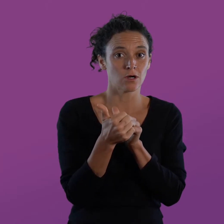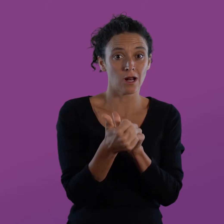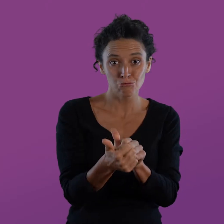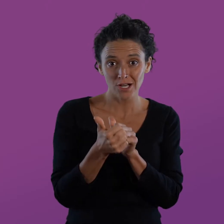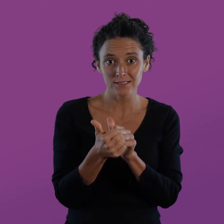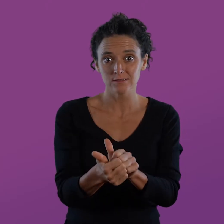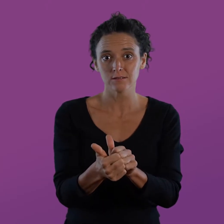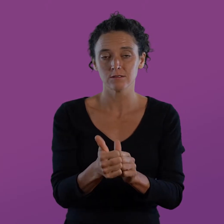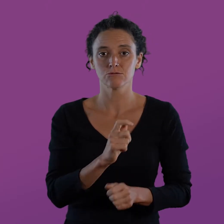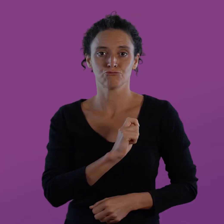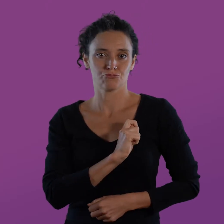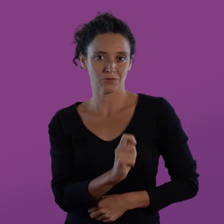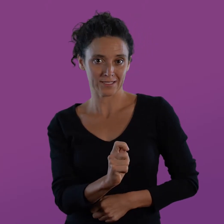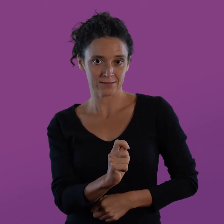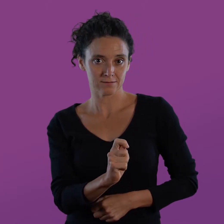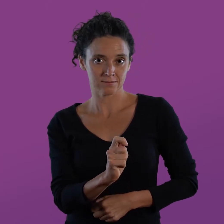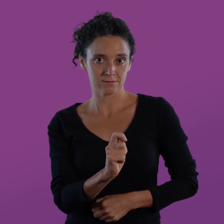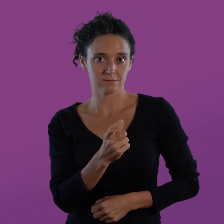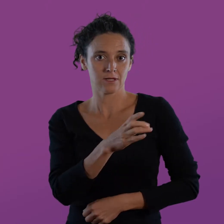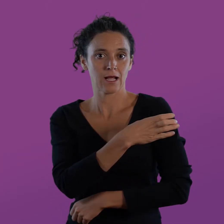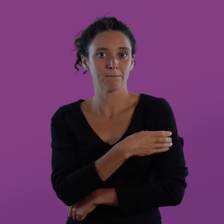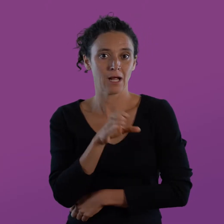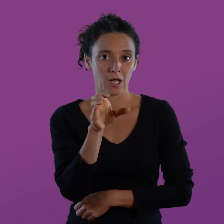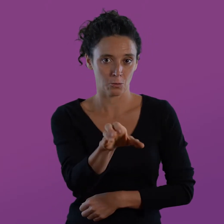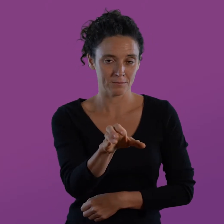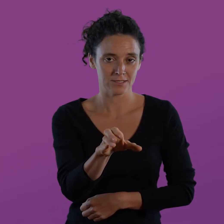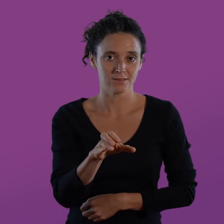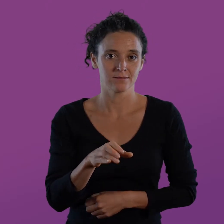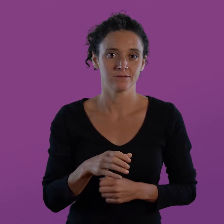Collaboration. Trustworthiness and, empowerment.